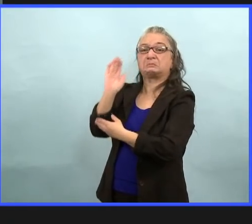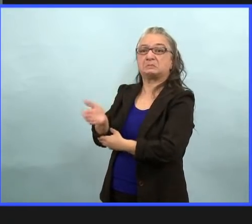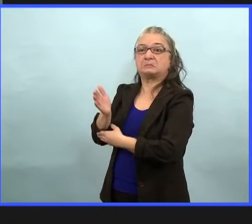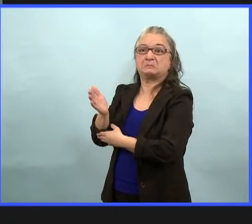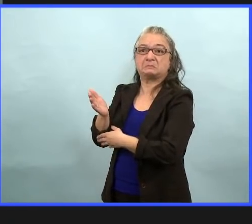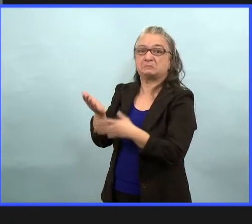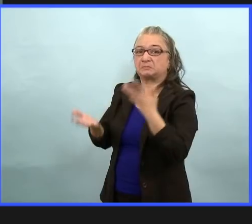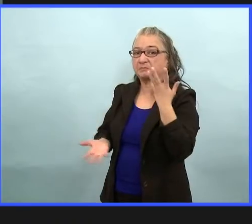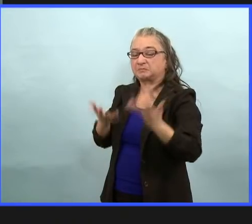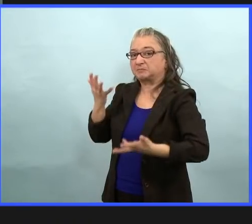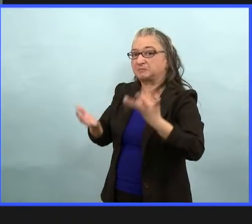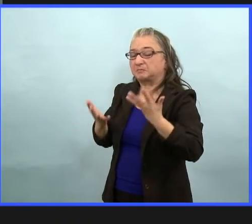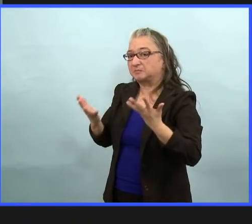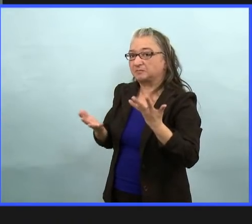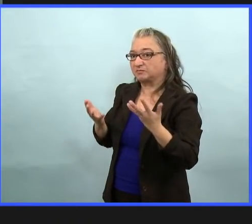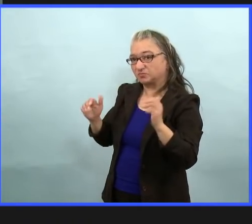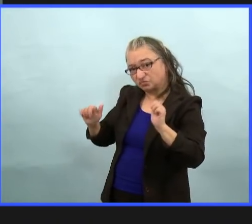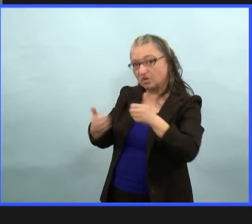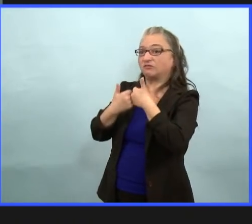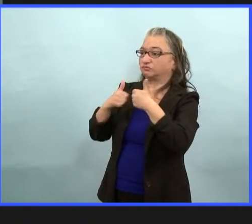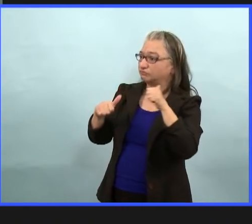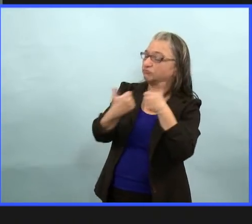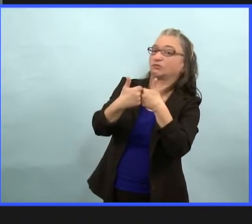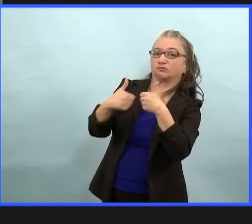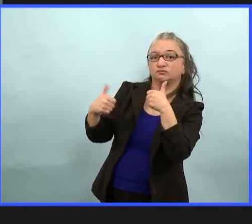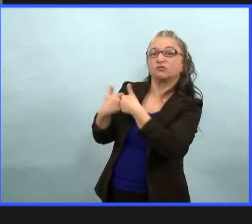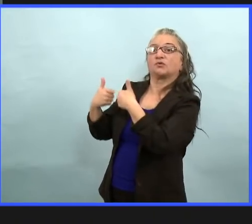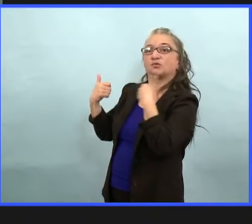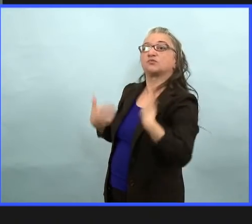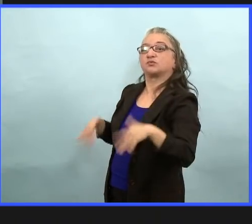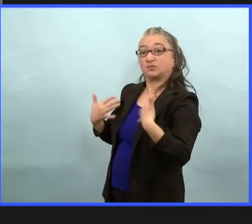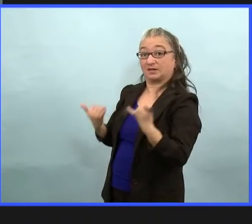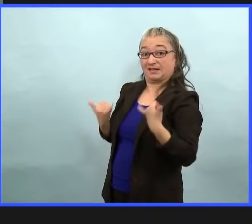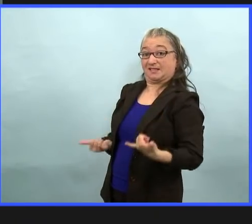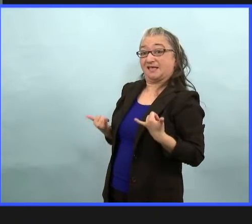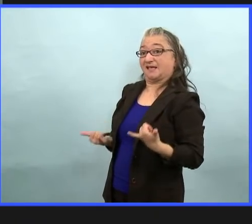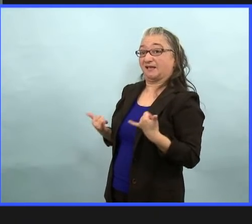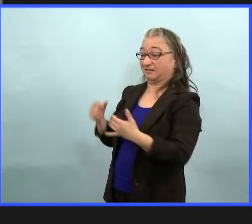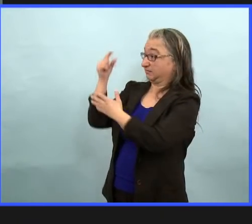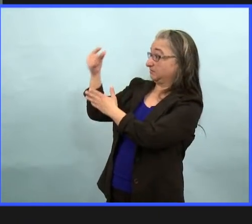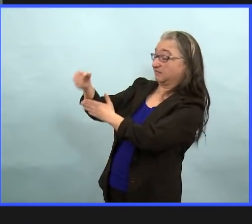awful lot of challenges so uh has the government is this the government saying that you are uh